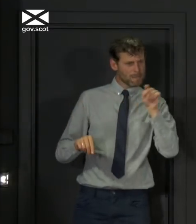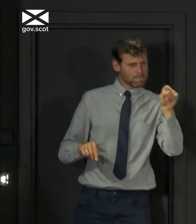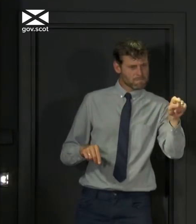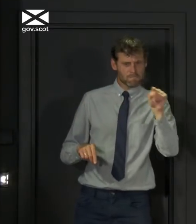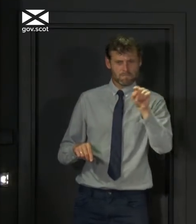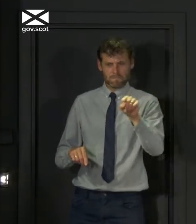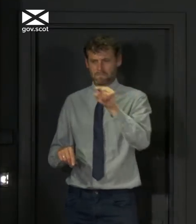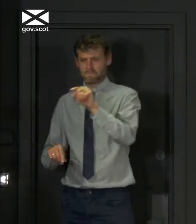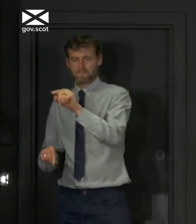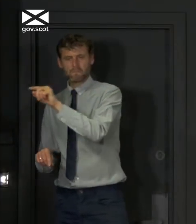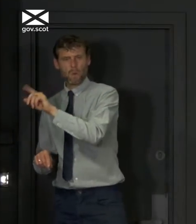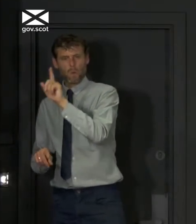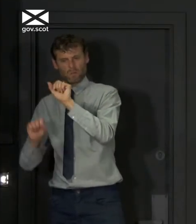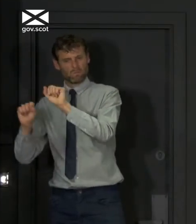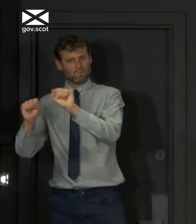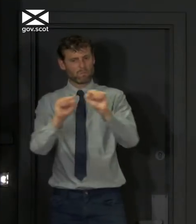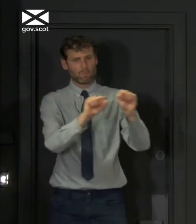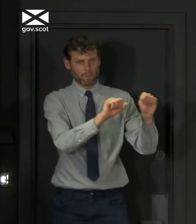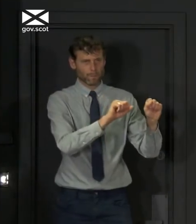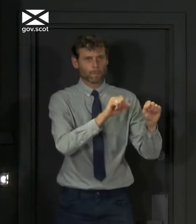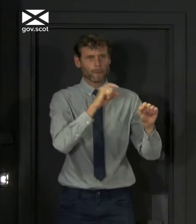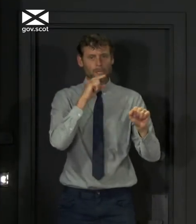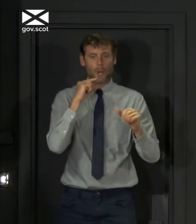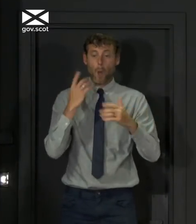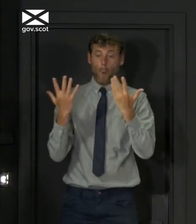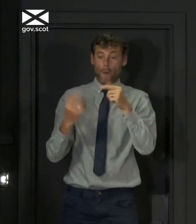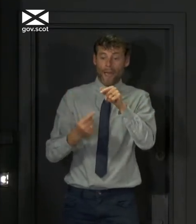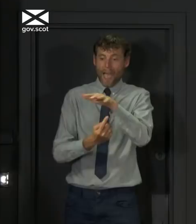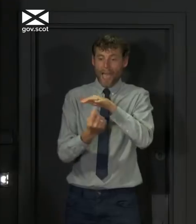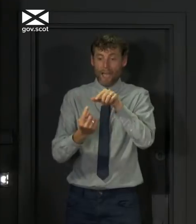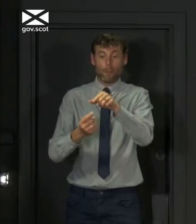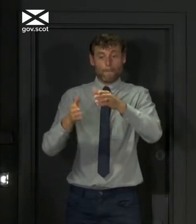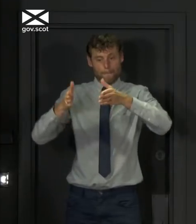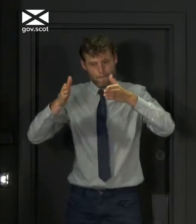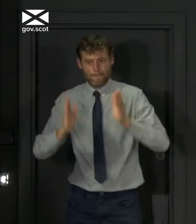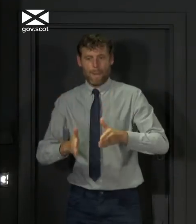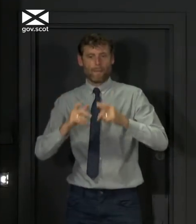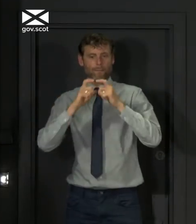on whether face coverings should be mandatory. And I certainly, absolutely do not rule that